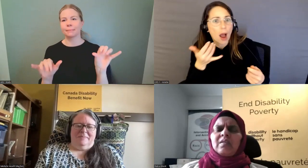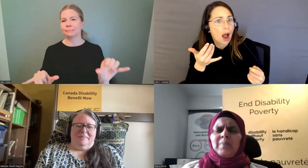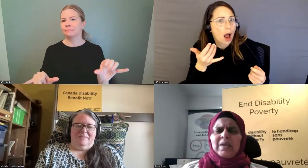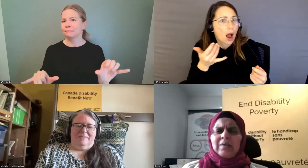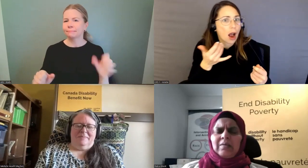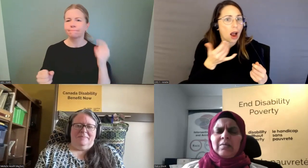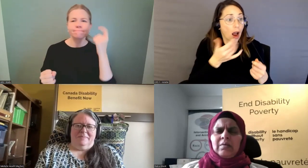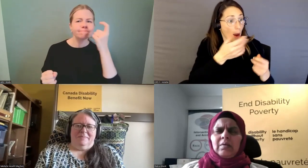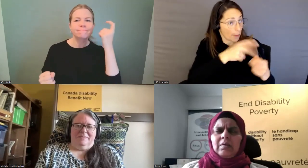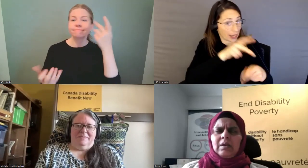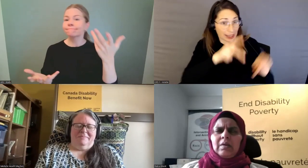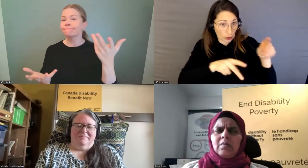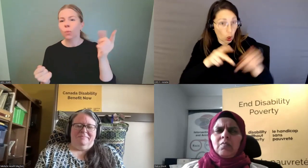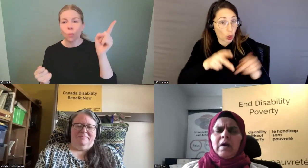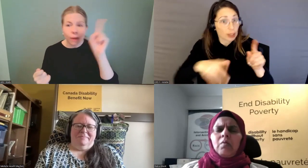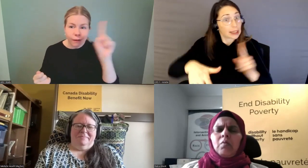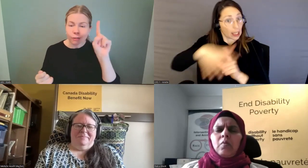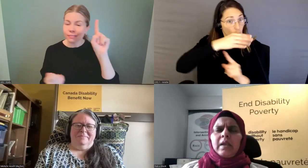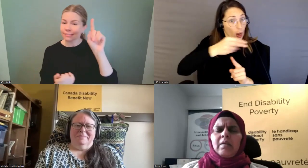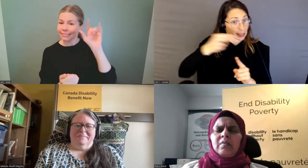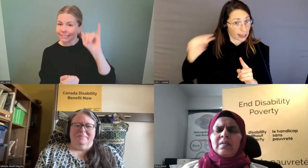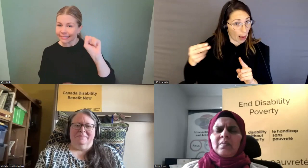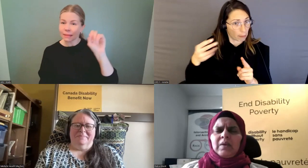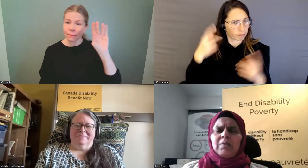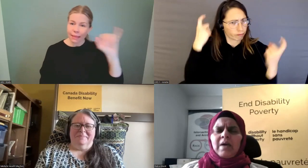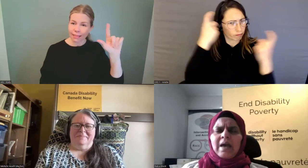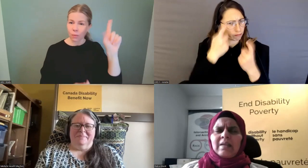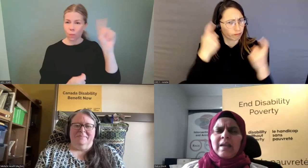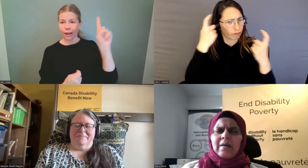BILL? WELL, WHERE IS THE BILL AT NOW?